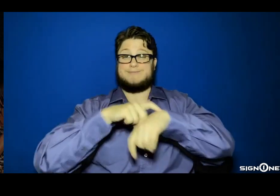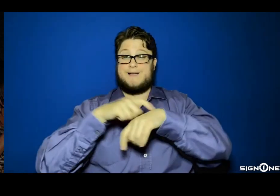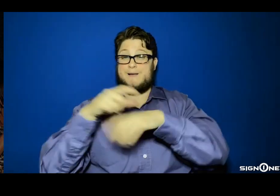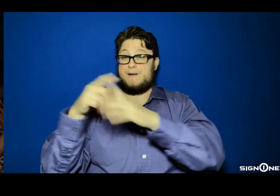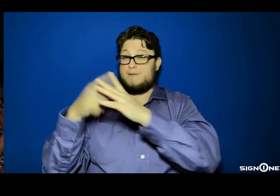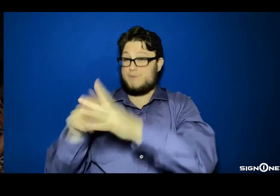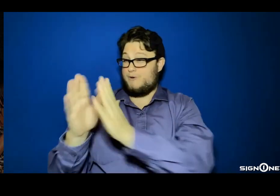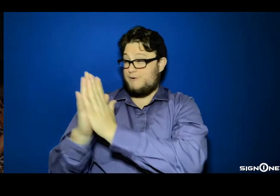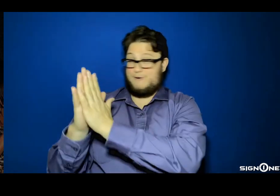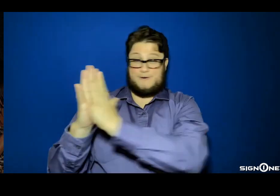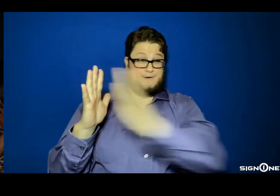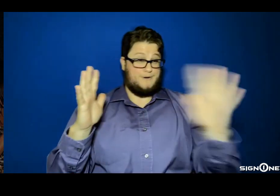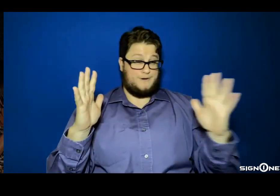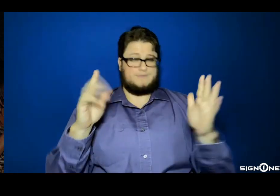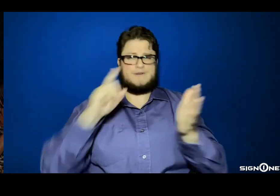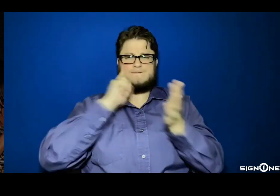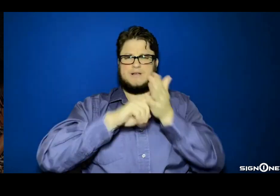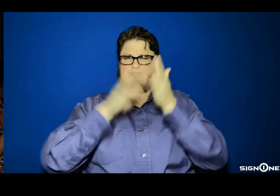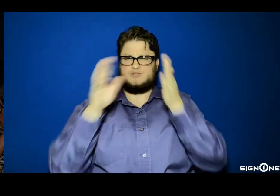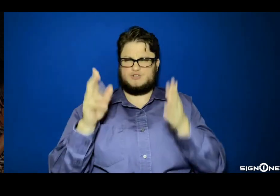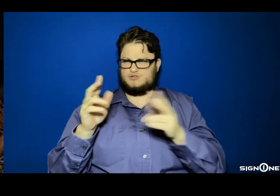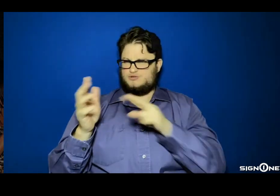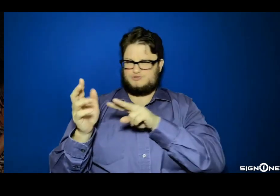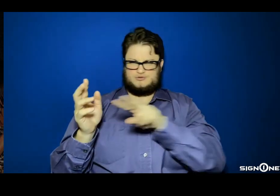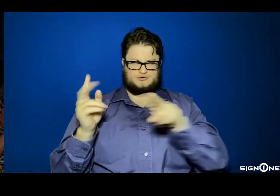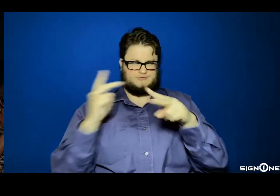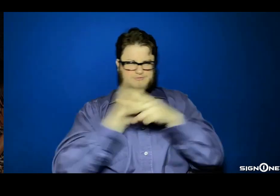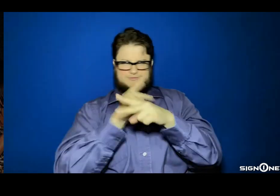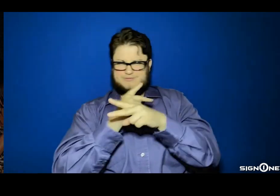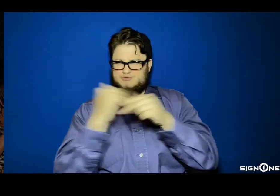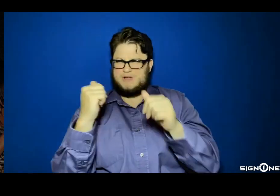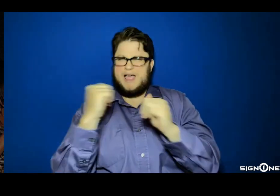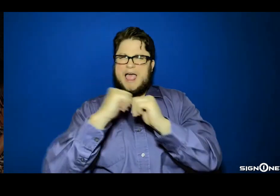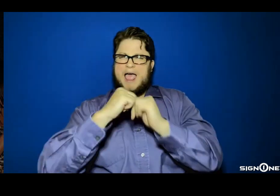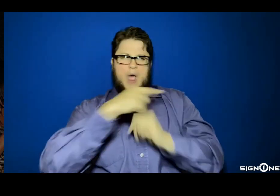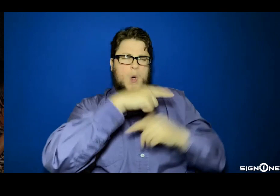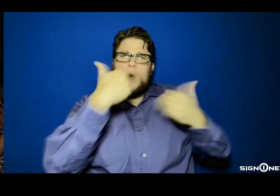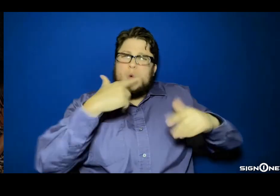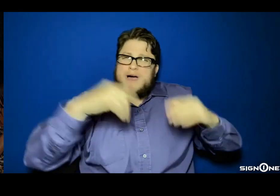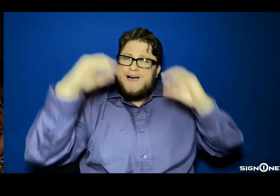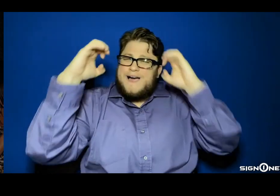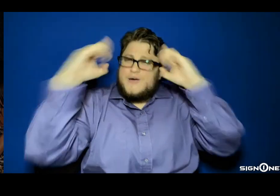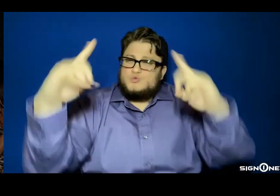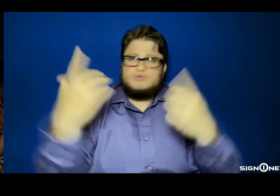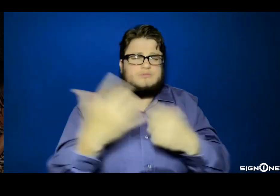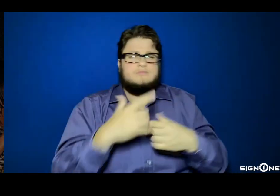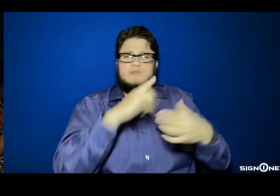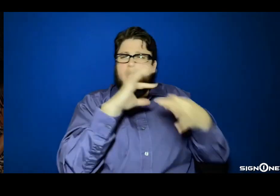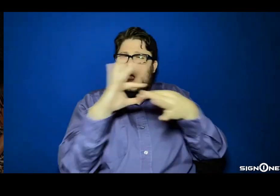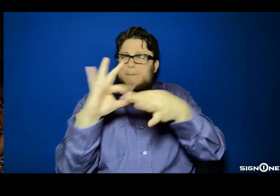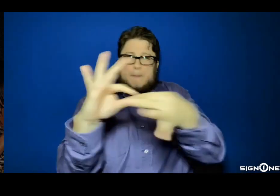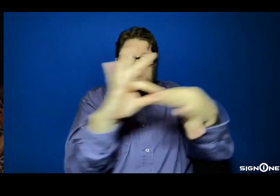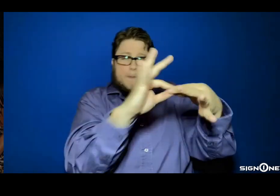From there investigators are trying to figure out how did she go from being a highly educated